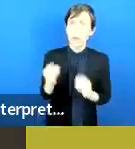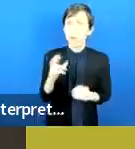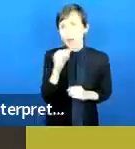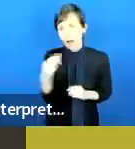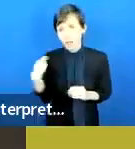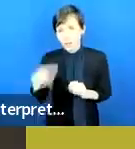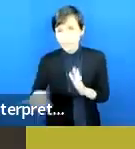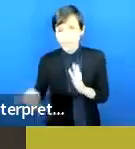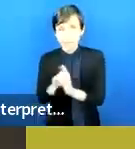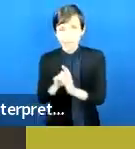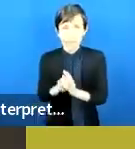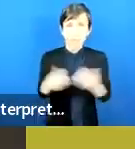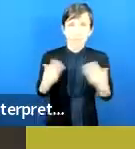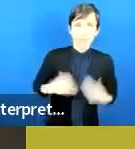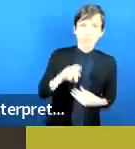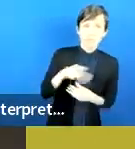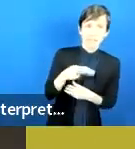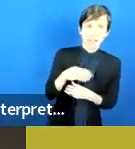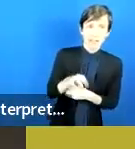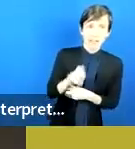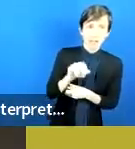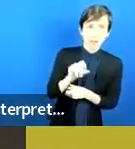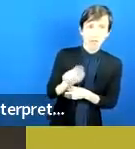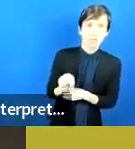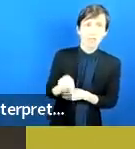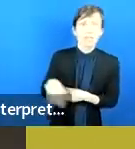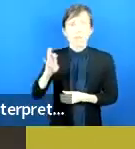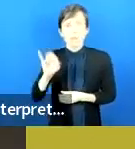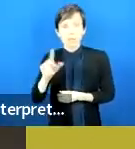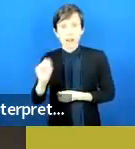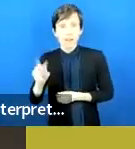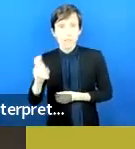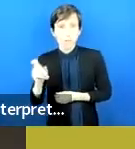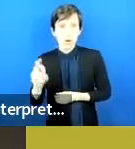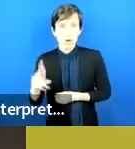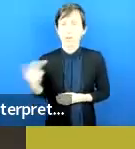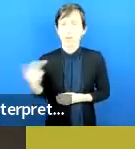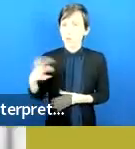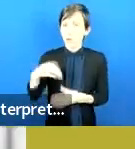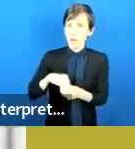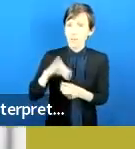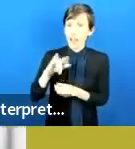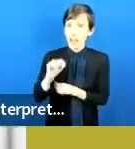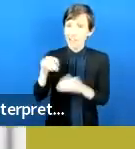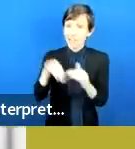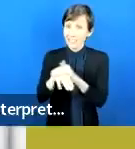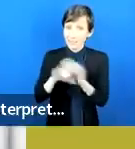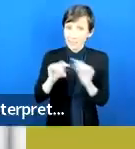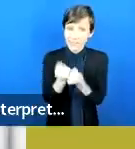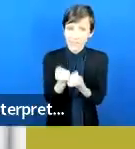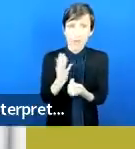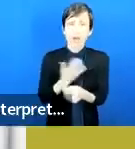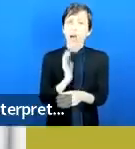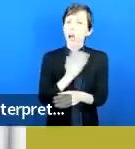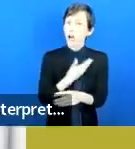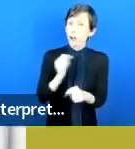I'm Stephanie Rosen. And I'm Brandon Werner. And we're part of the ITS accessibility team. Our team is working to enhance digital